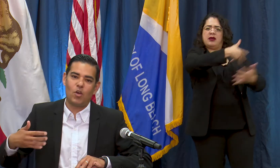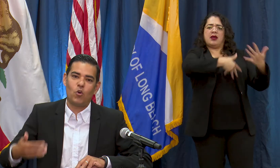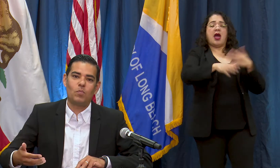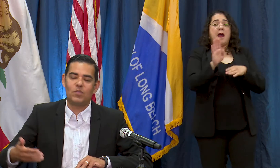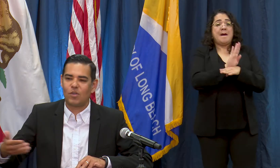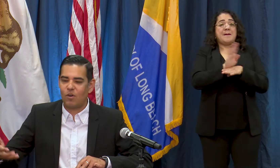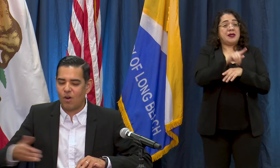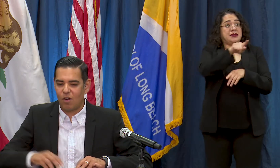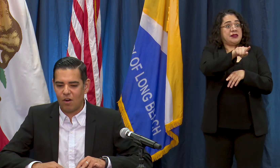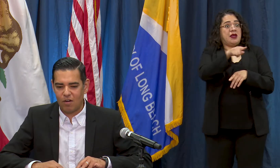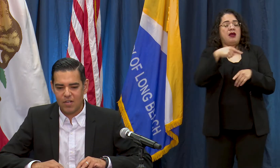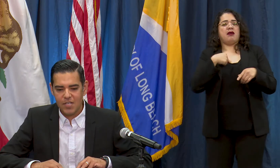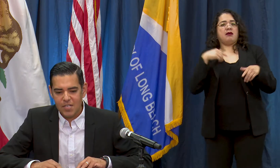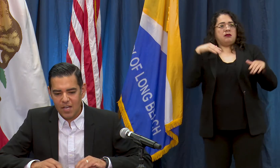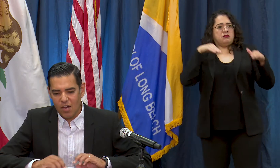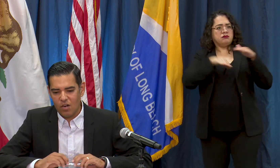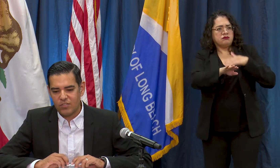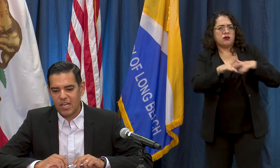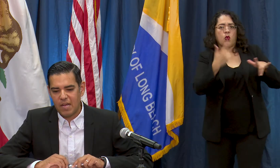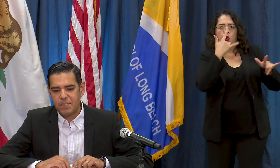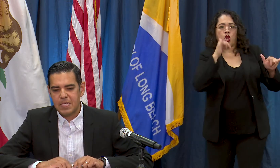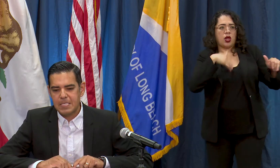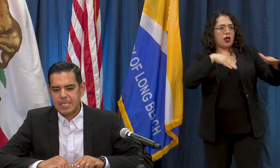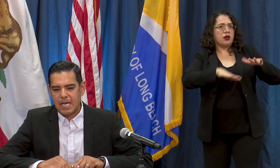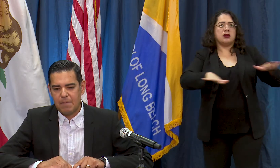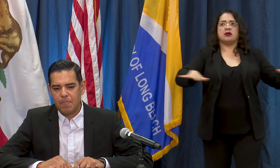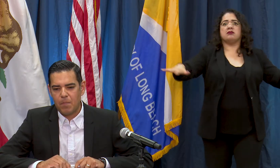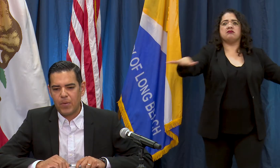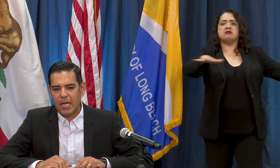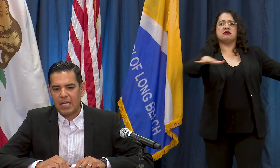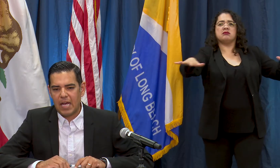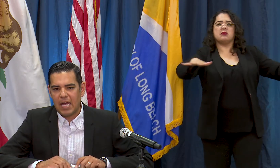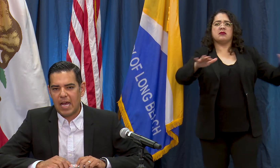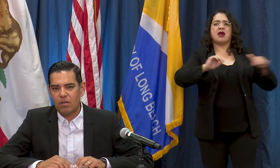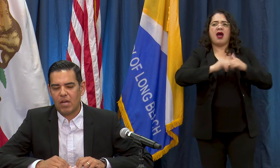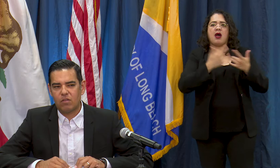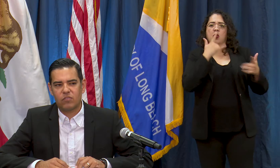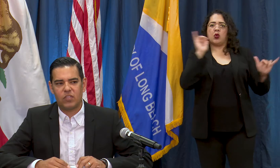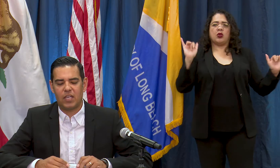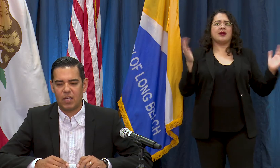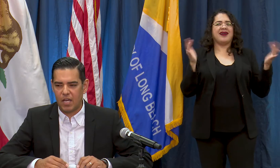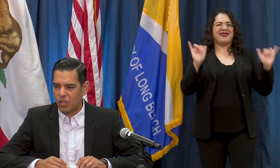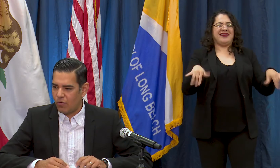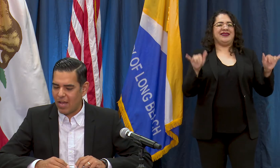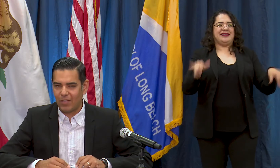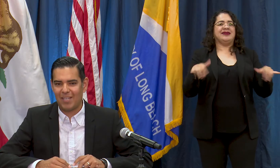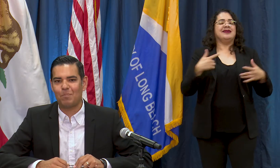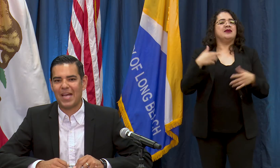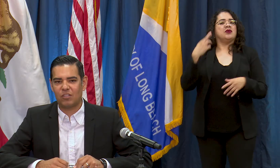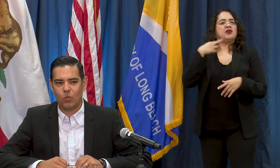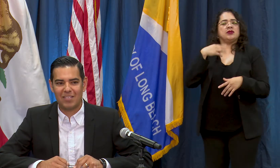homes are are set up but I don't see COVID having an impact in the way